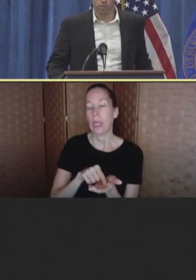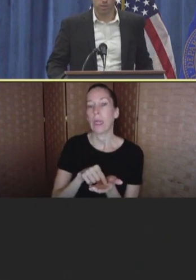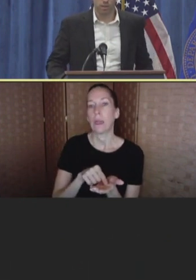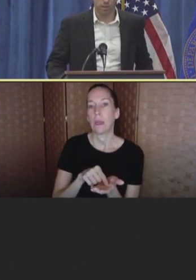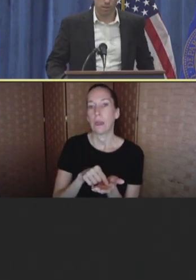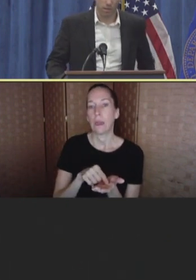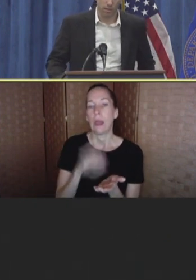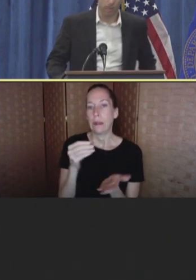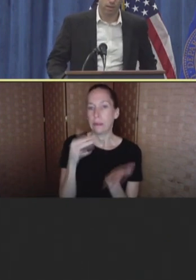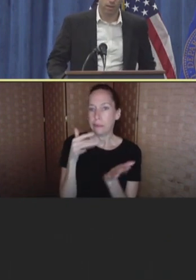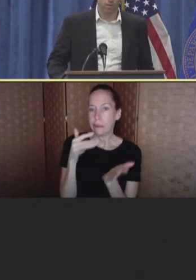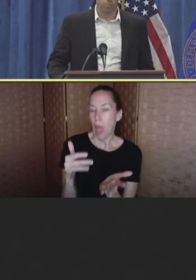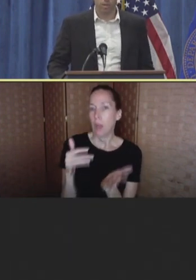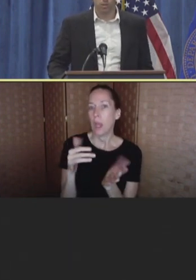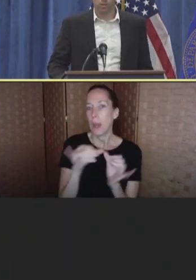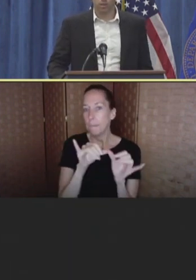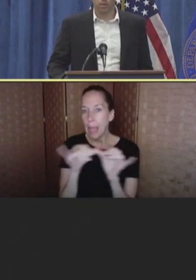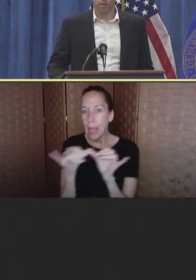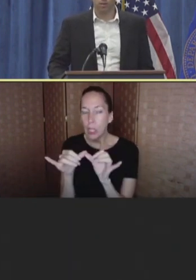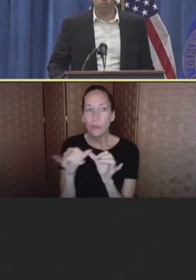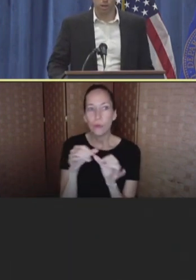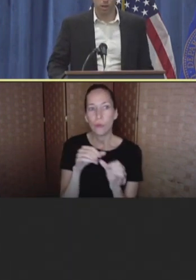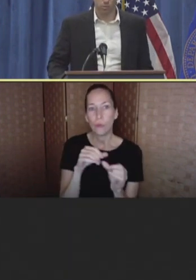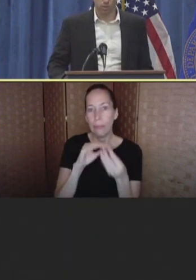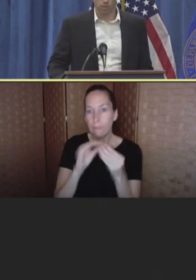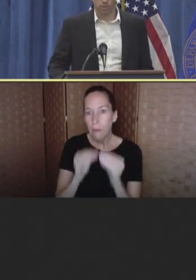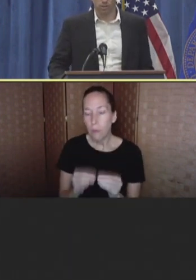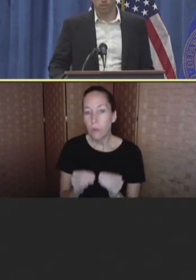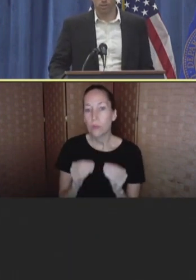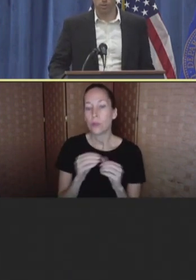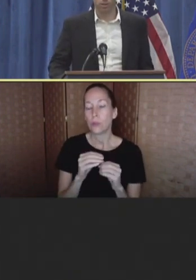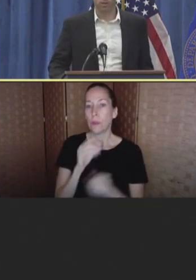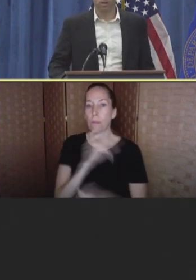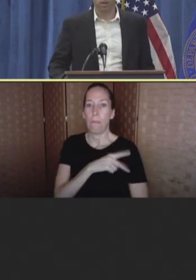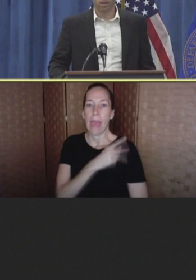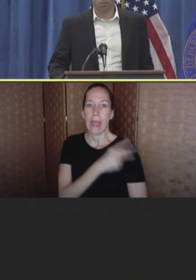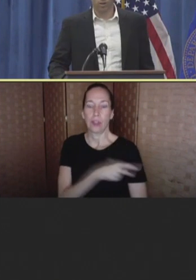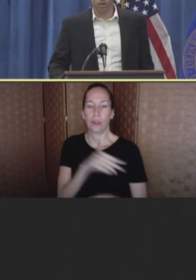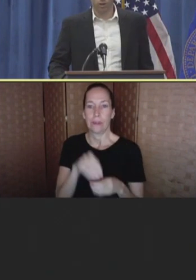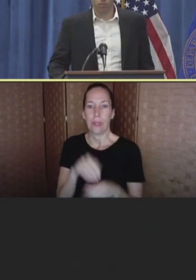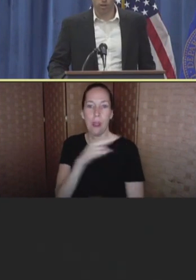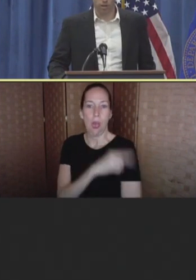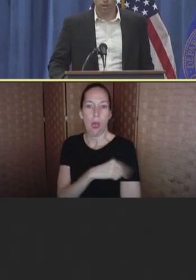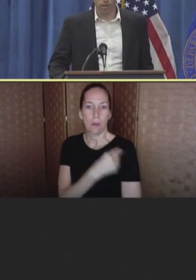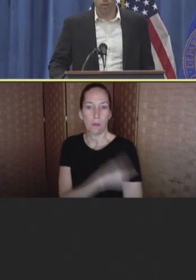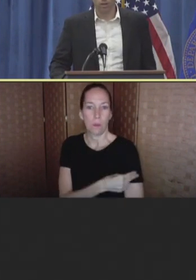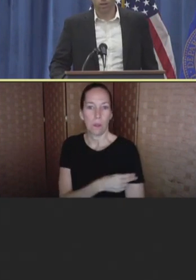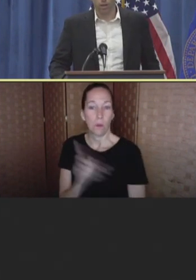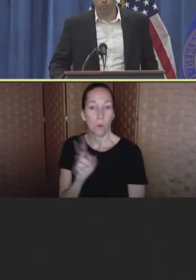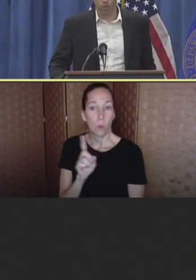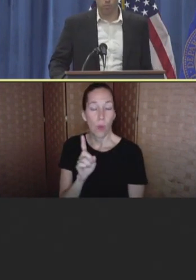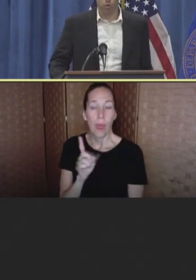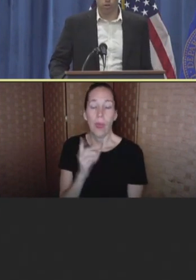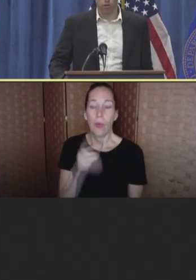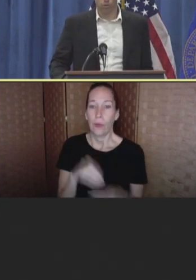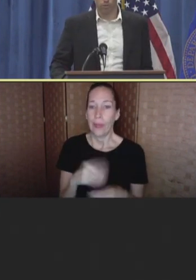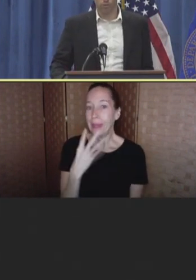and in patients that was hospitals in Israel with the COVID-19.